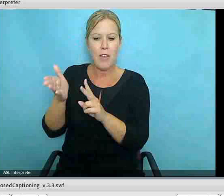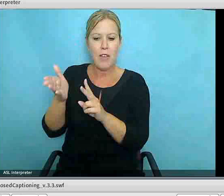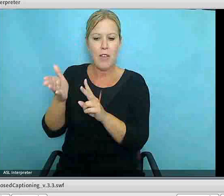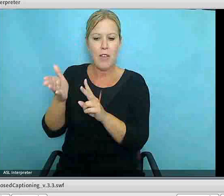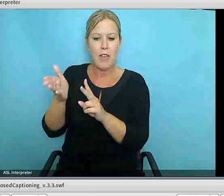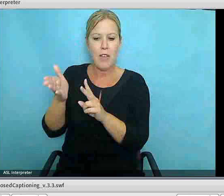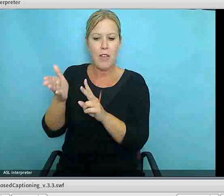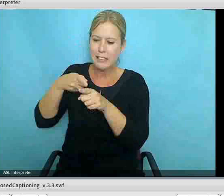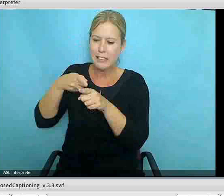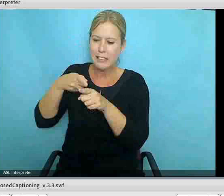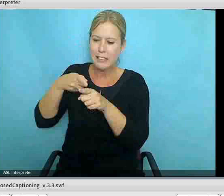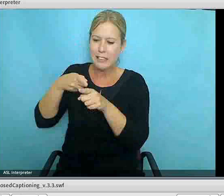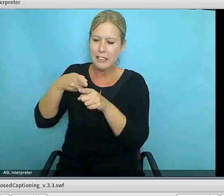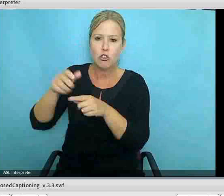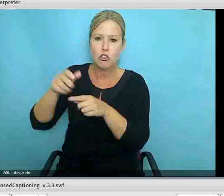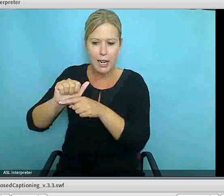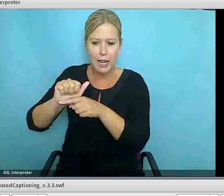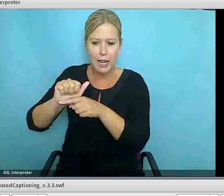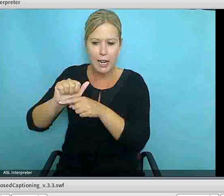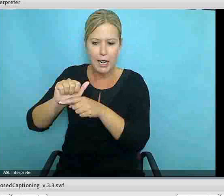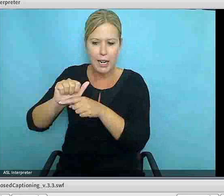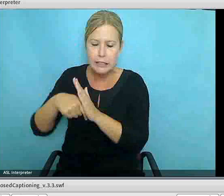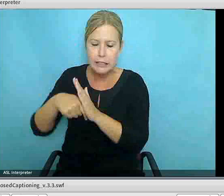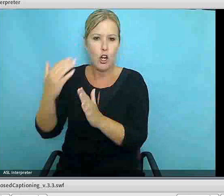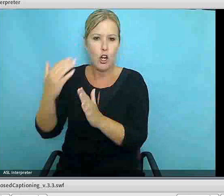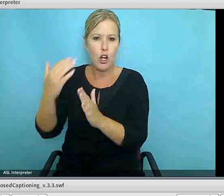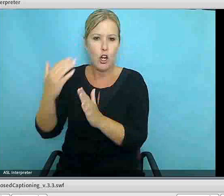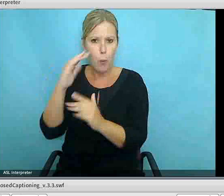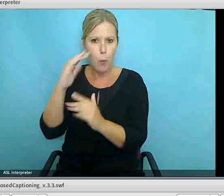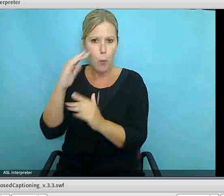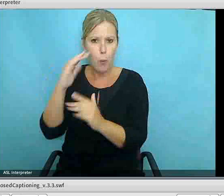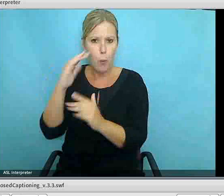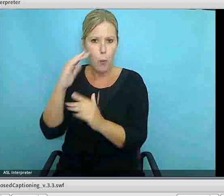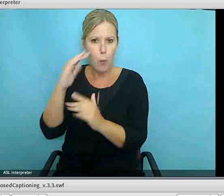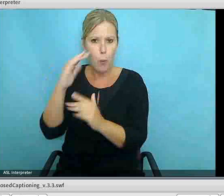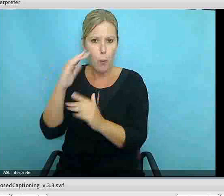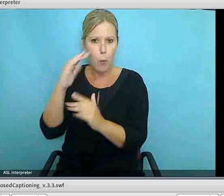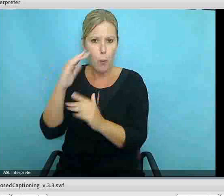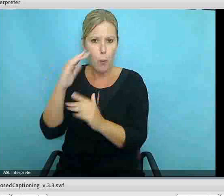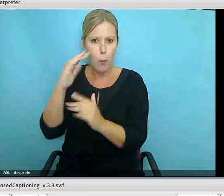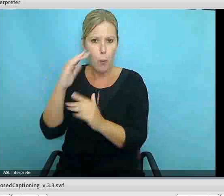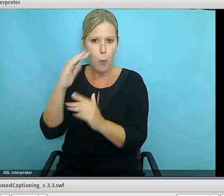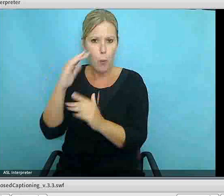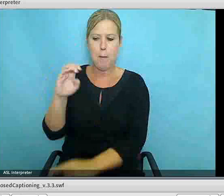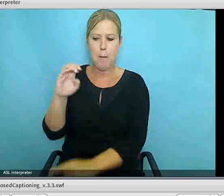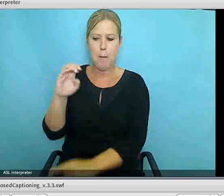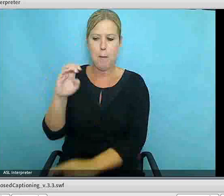so people can make sure all of their benefits are well protected as they consider their